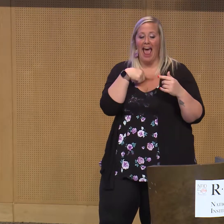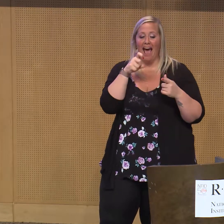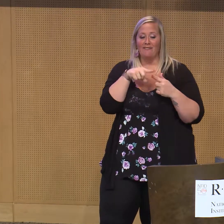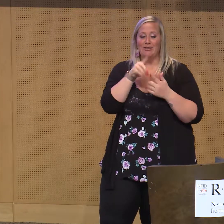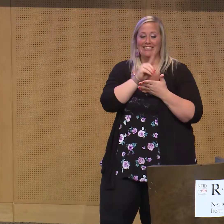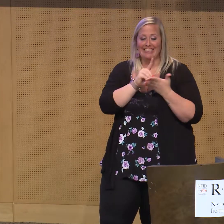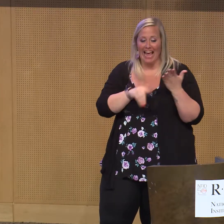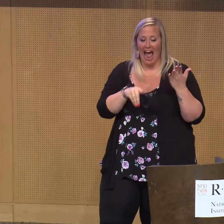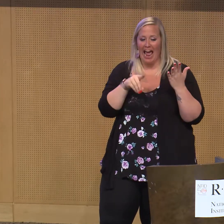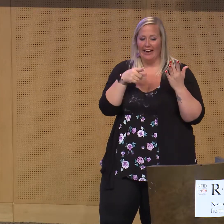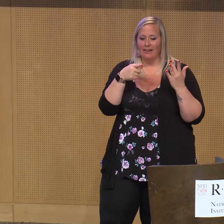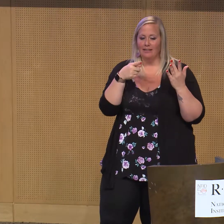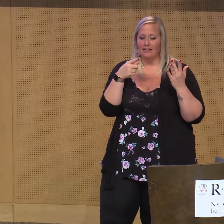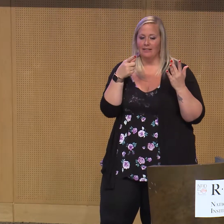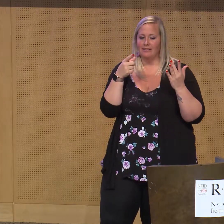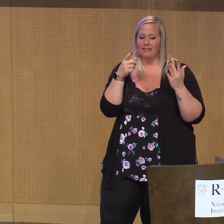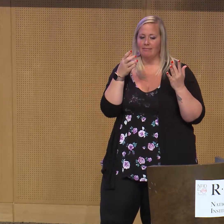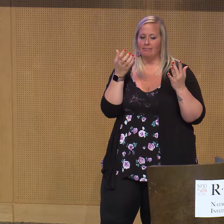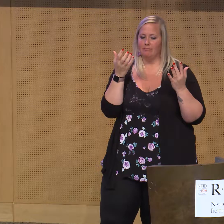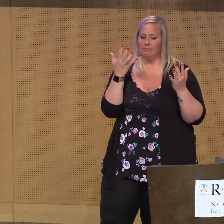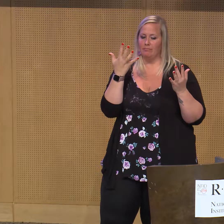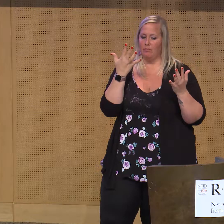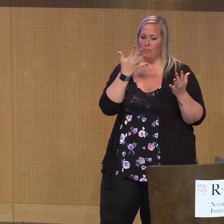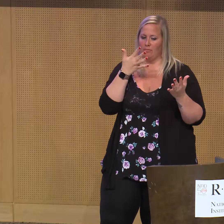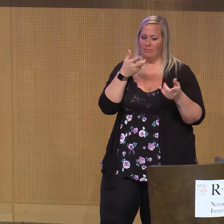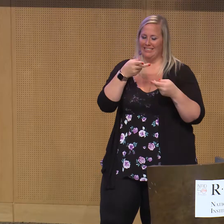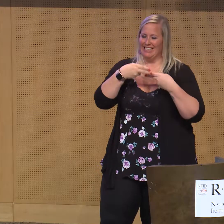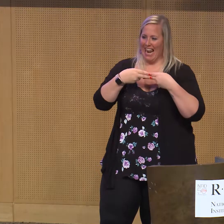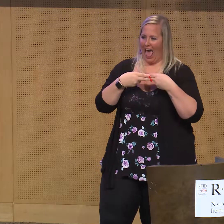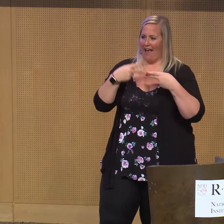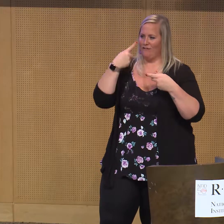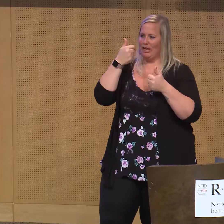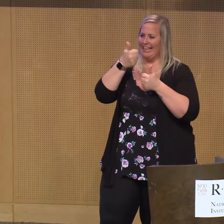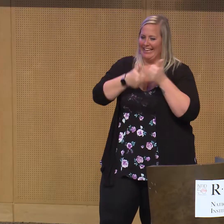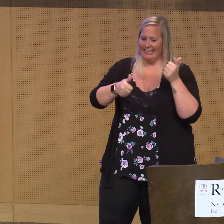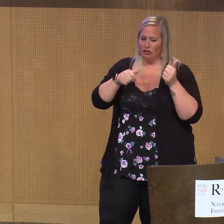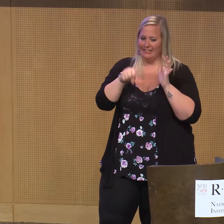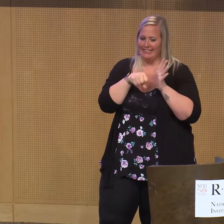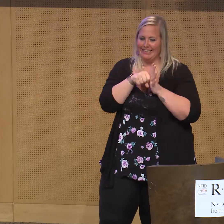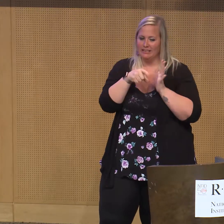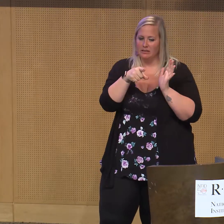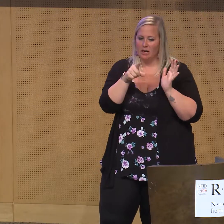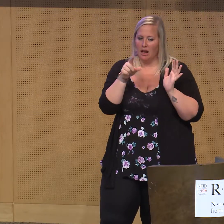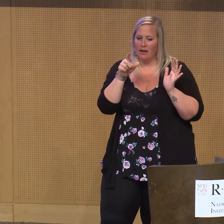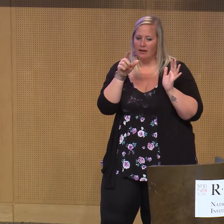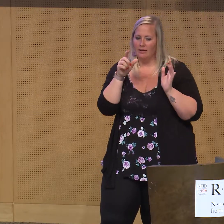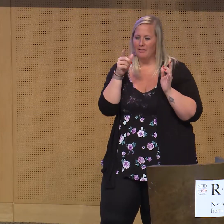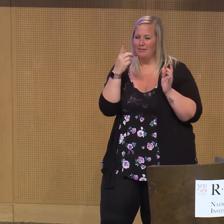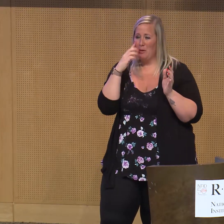Anyway, I'm designing slides for each season